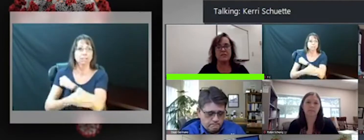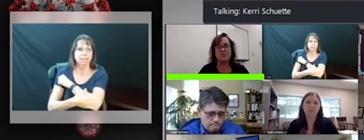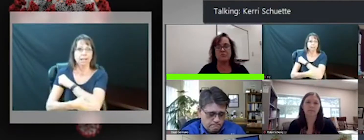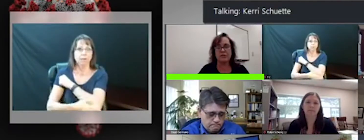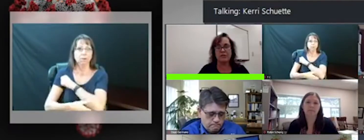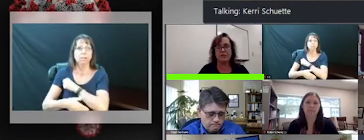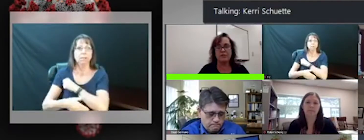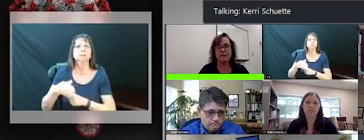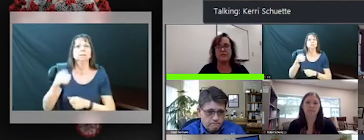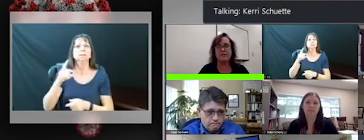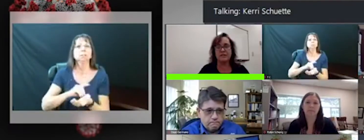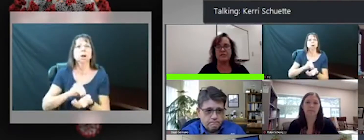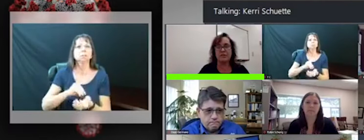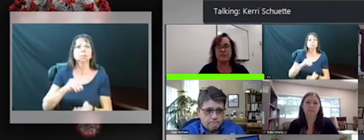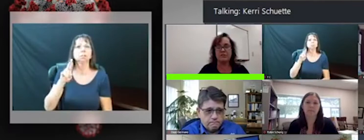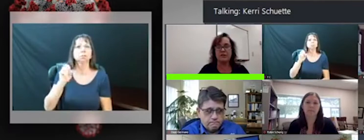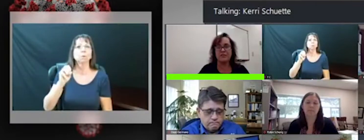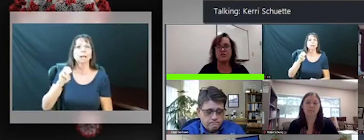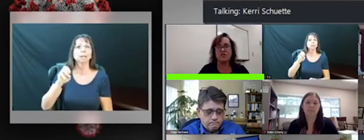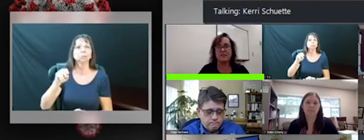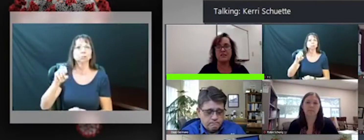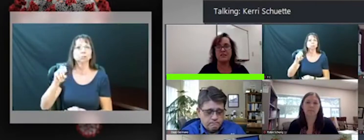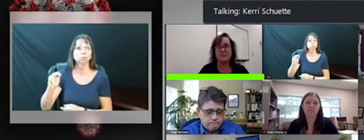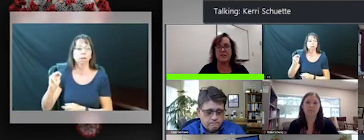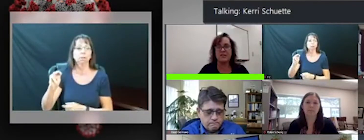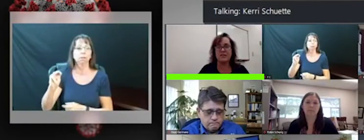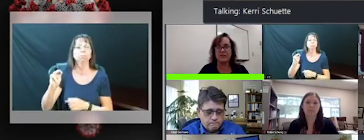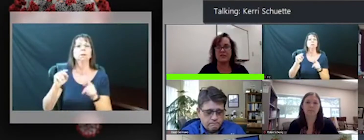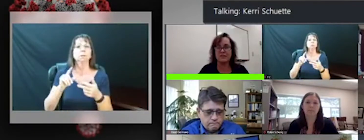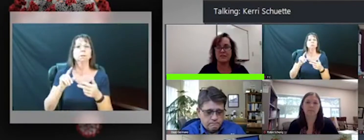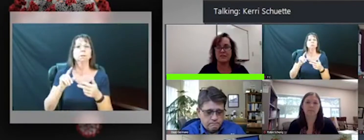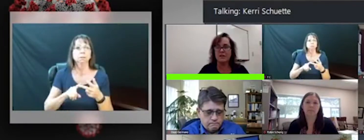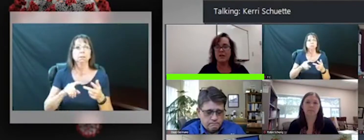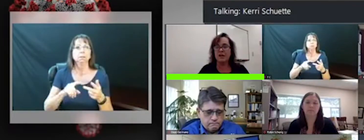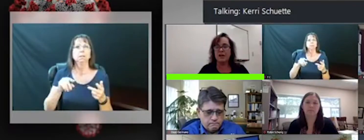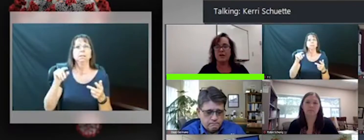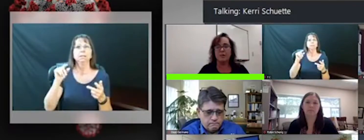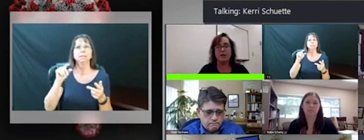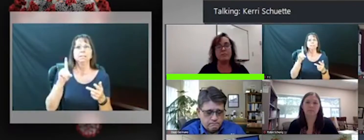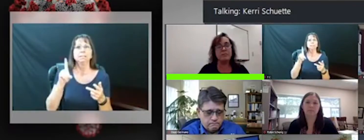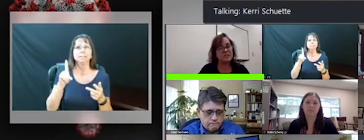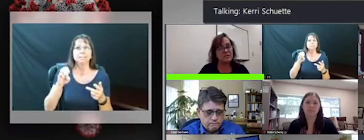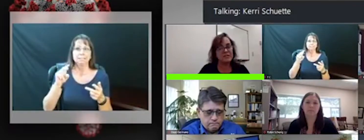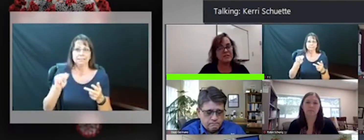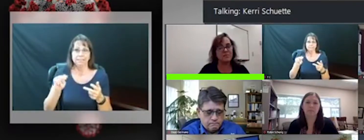Dean Germano is the Director of the Shasta Community Health Center. Mark Mitchelson